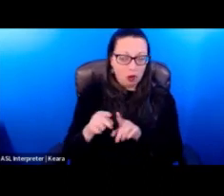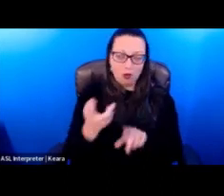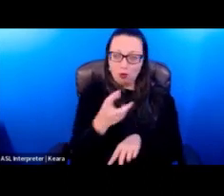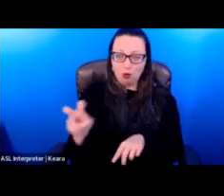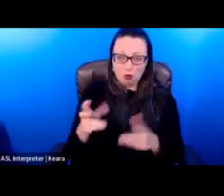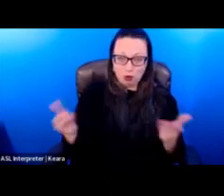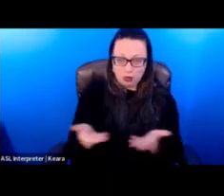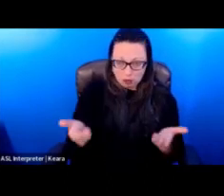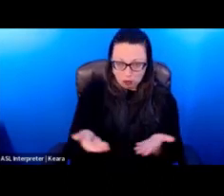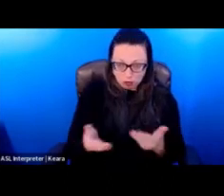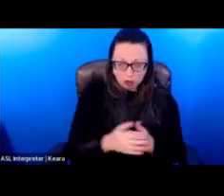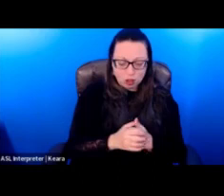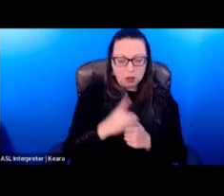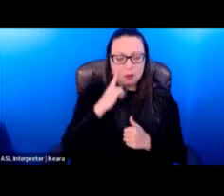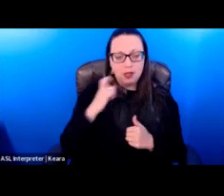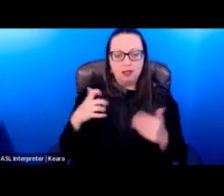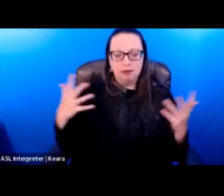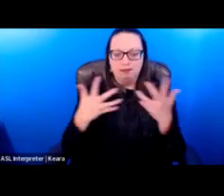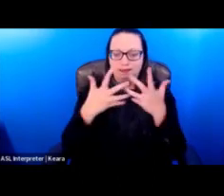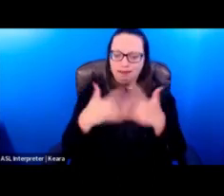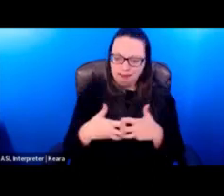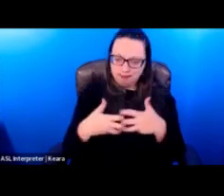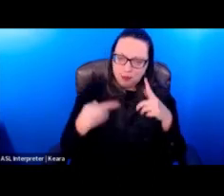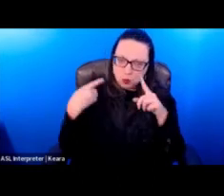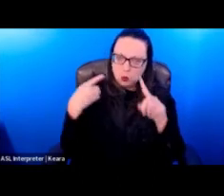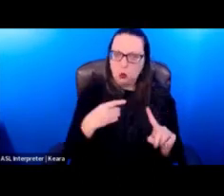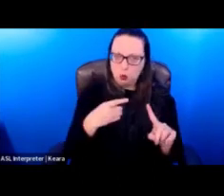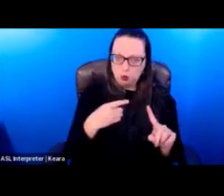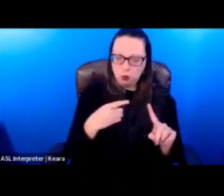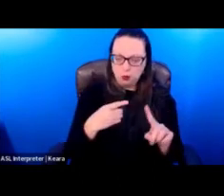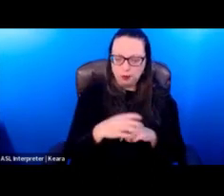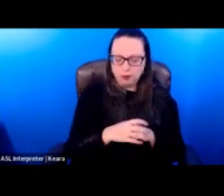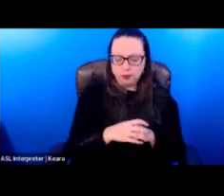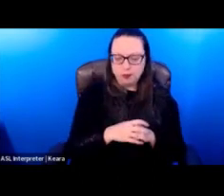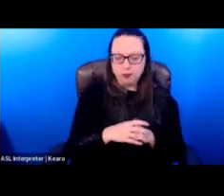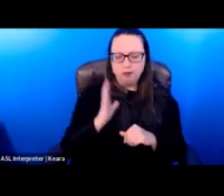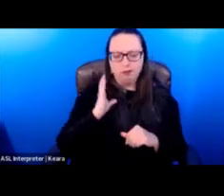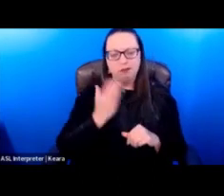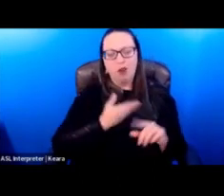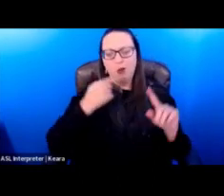because of the aligned mission and vision. And our mission really is focused on maximizing